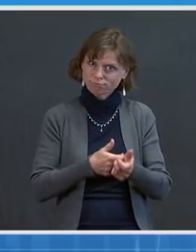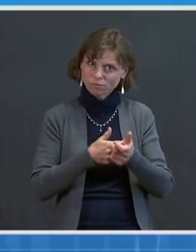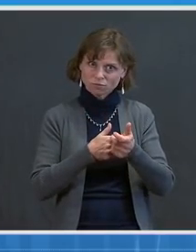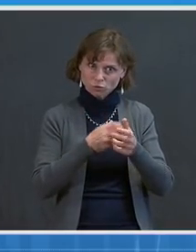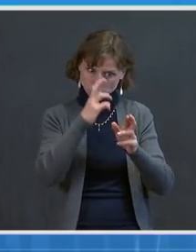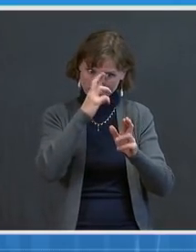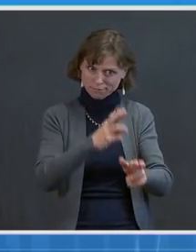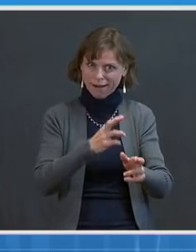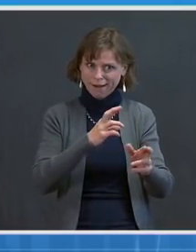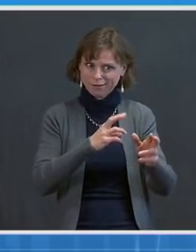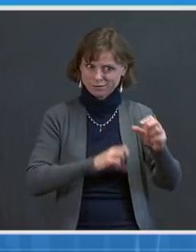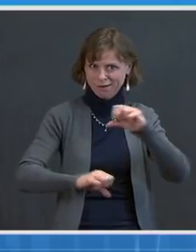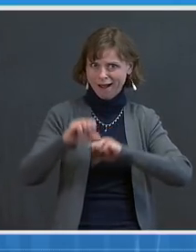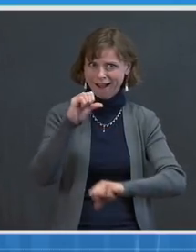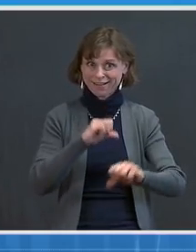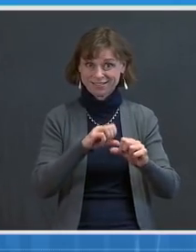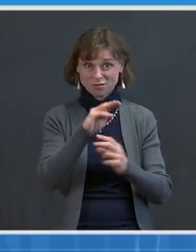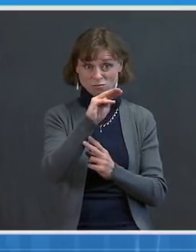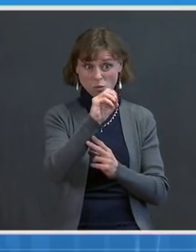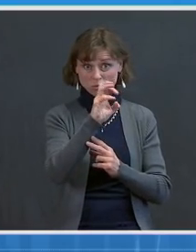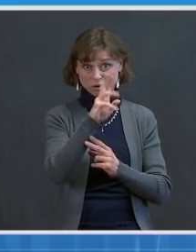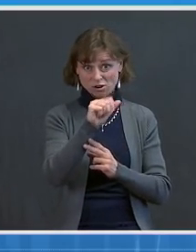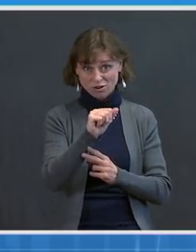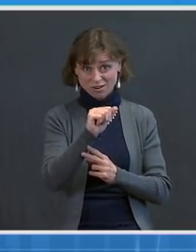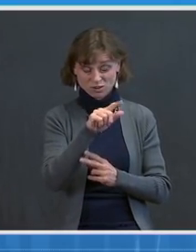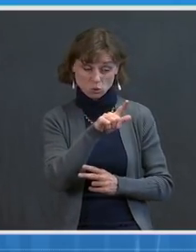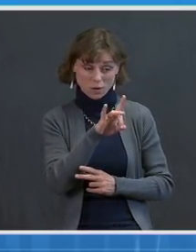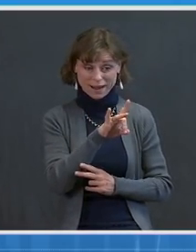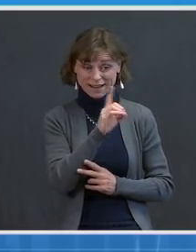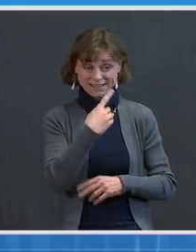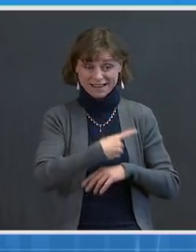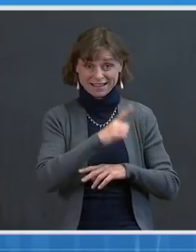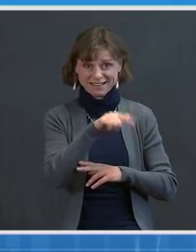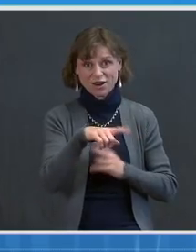with Moderna, 28 days later, and with Pfizer, 21 days later,